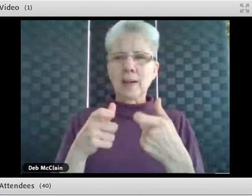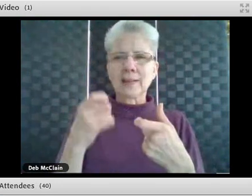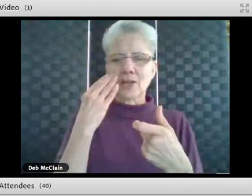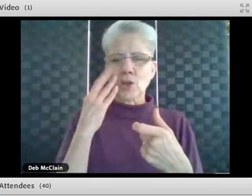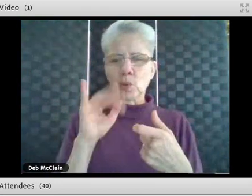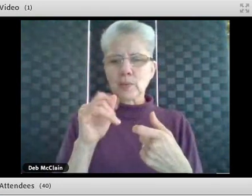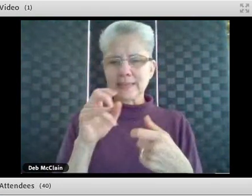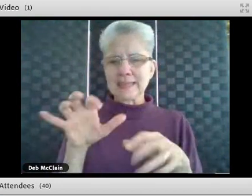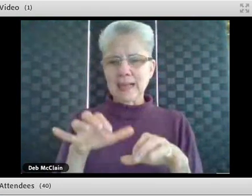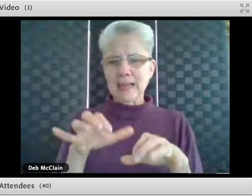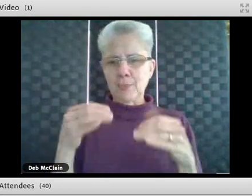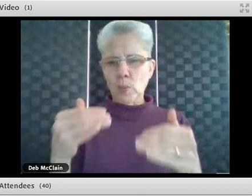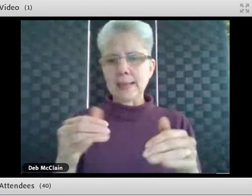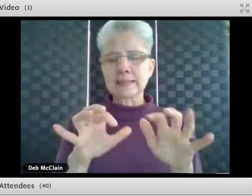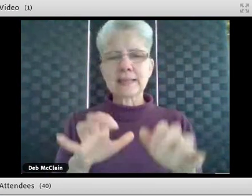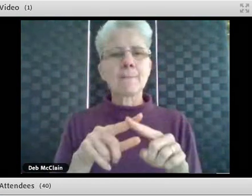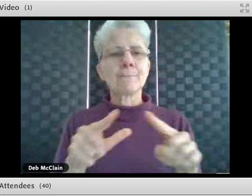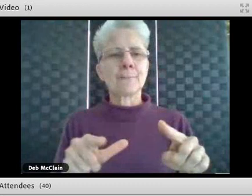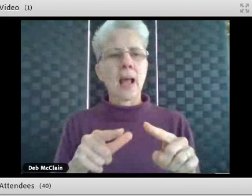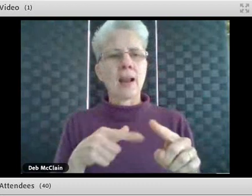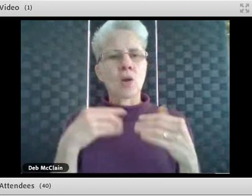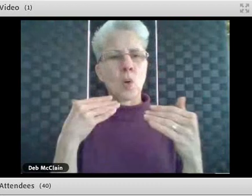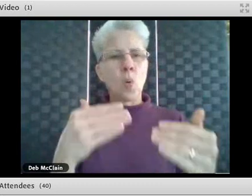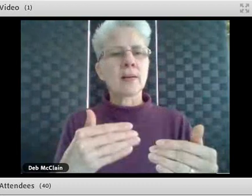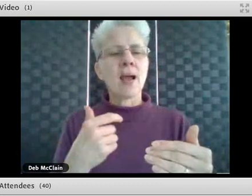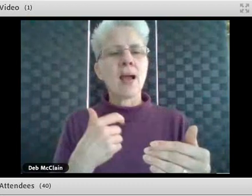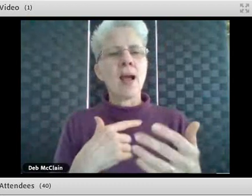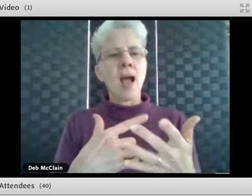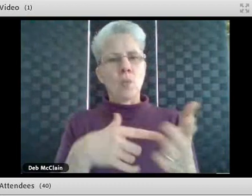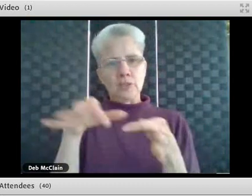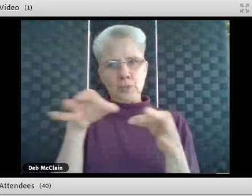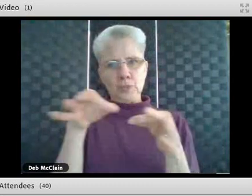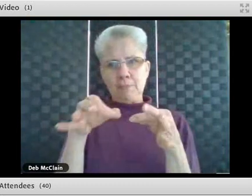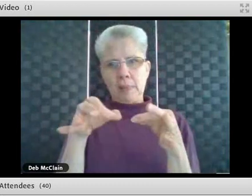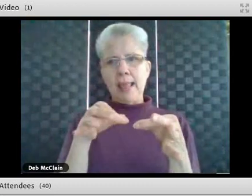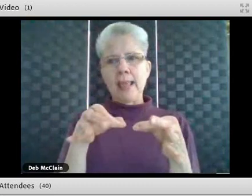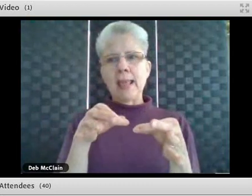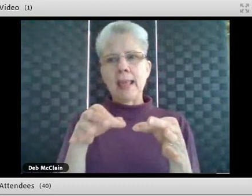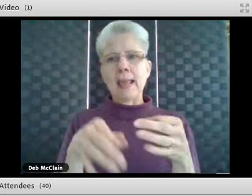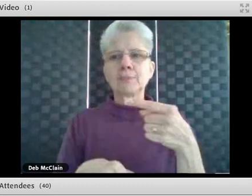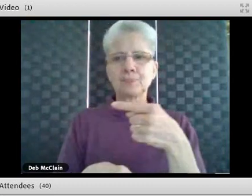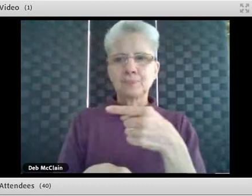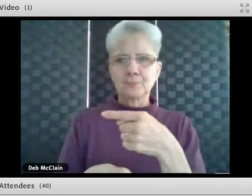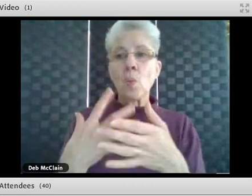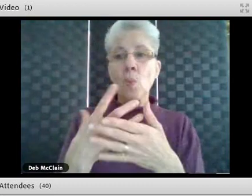so feel free to keep typing, but I'll kind of move on. I wanted to point out -- 'cause I'm running out of time here --